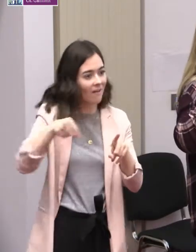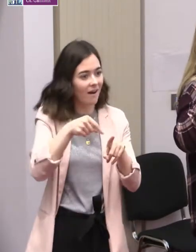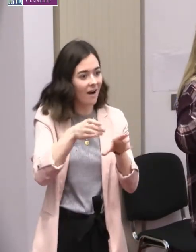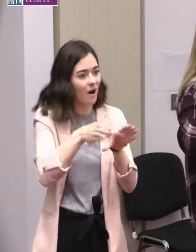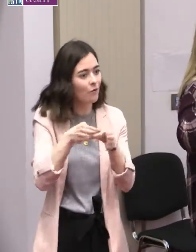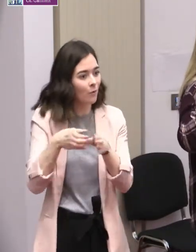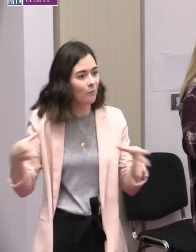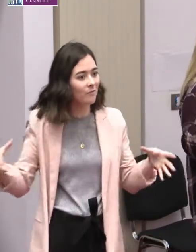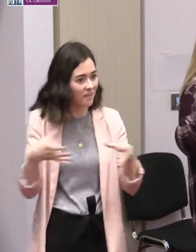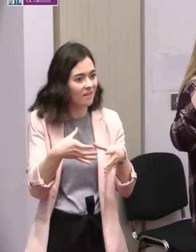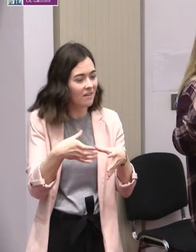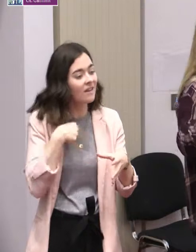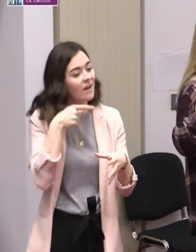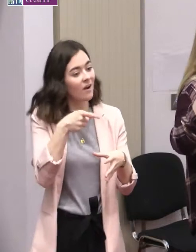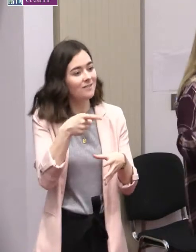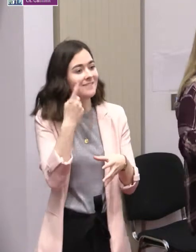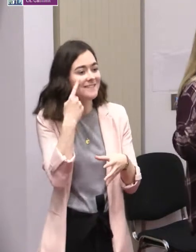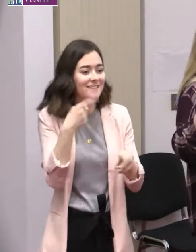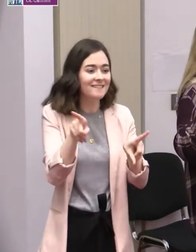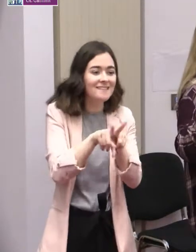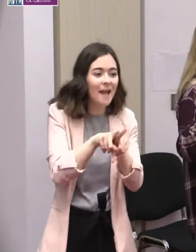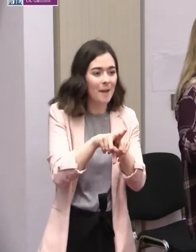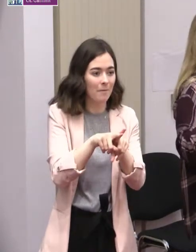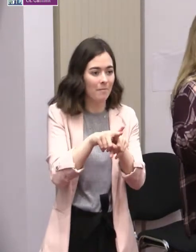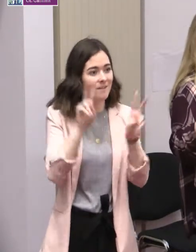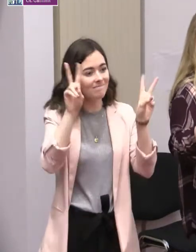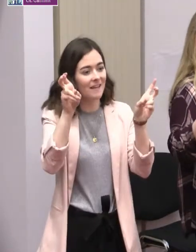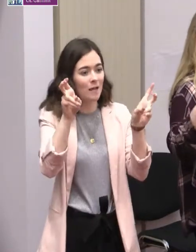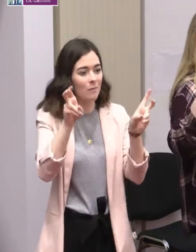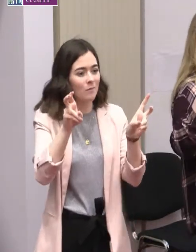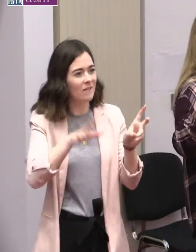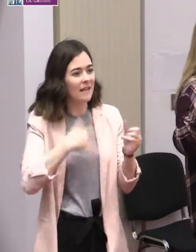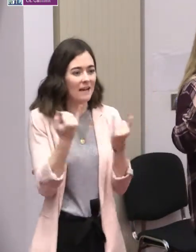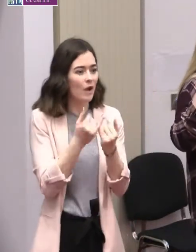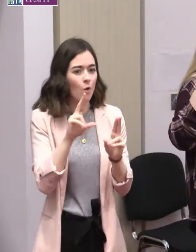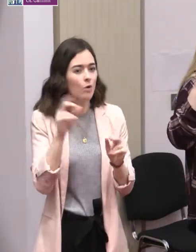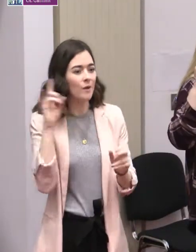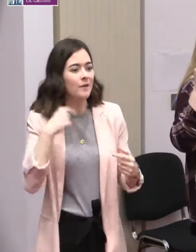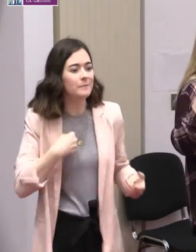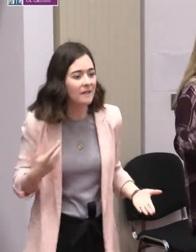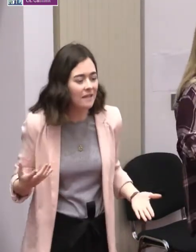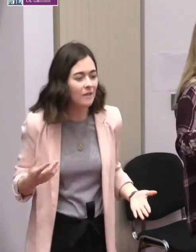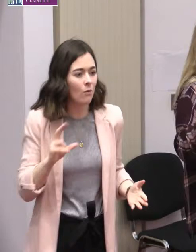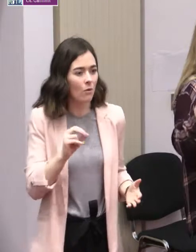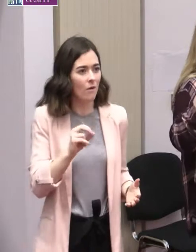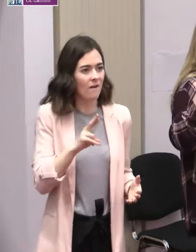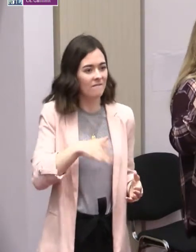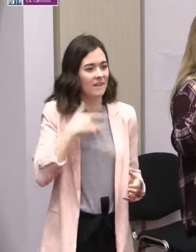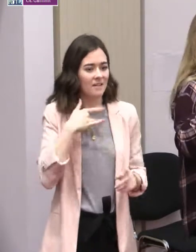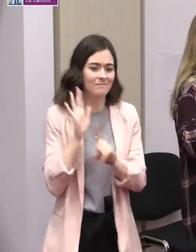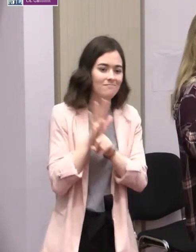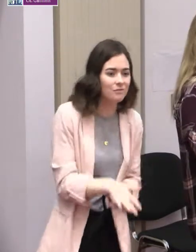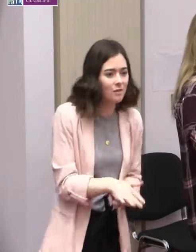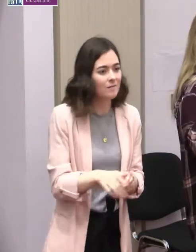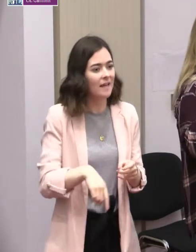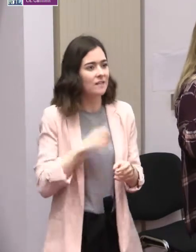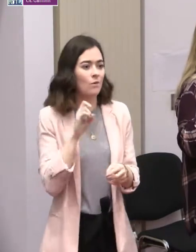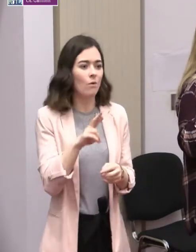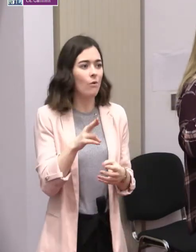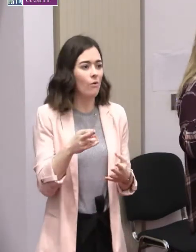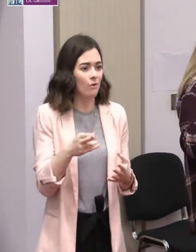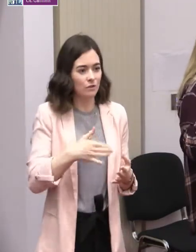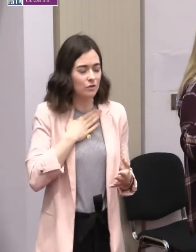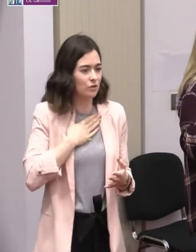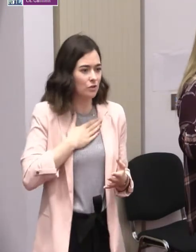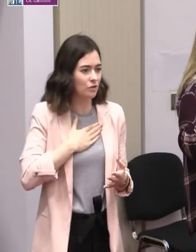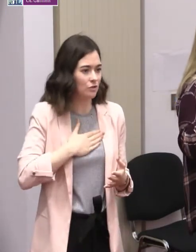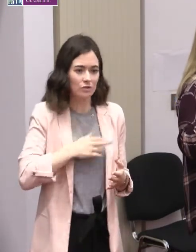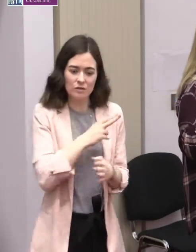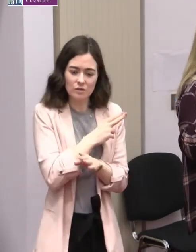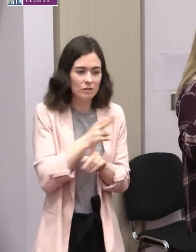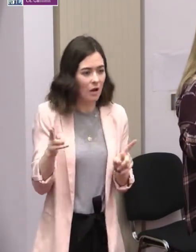I was hearing the same thing, the feeling of not being heard.